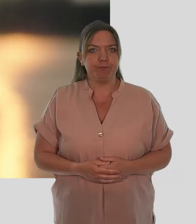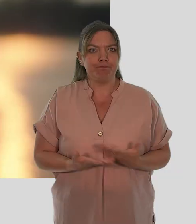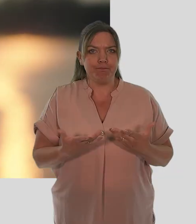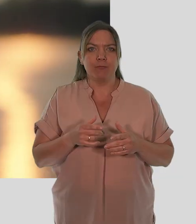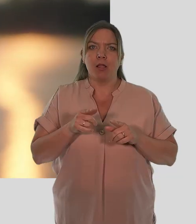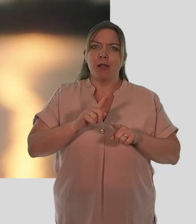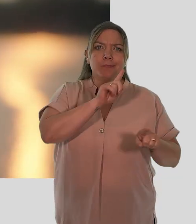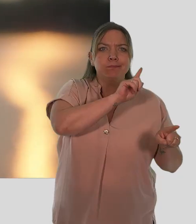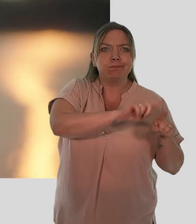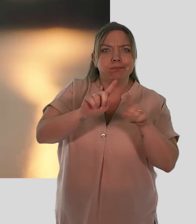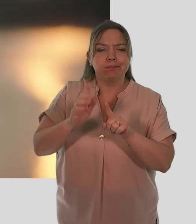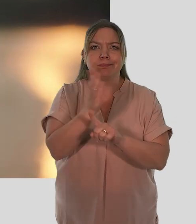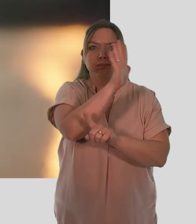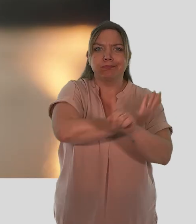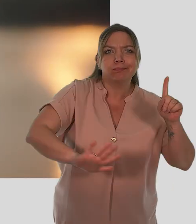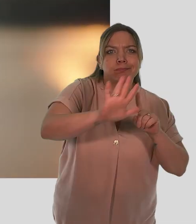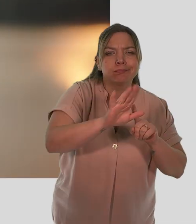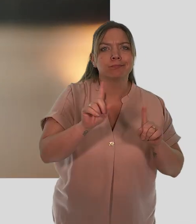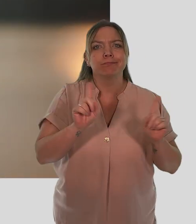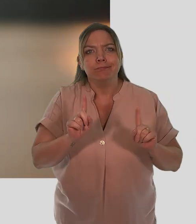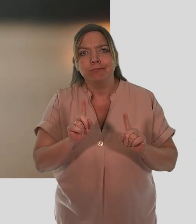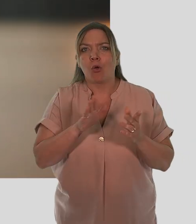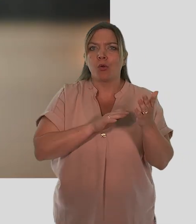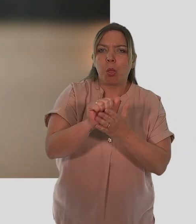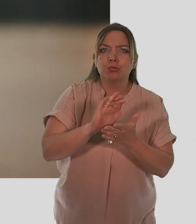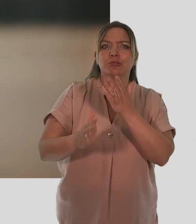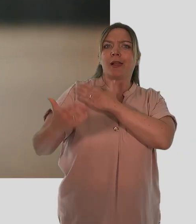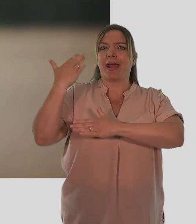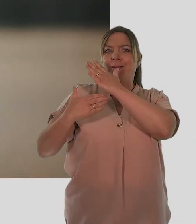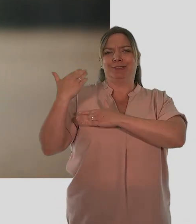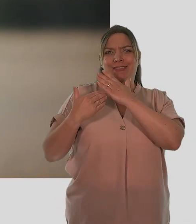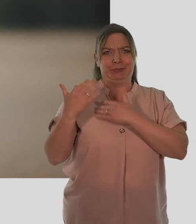This means that culturally and religiously relevant national strategies